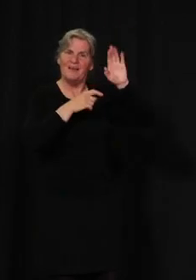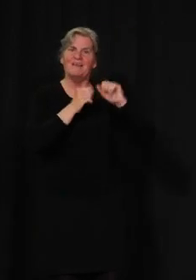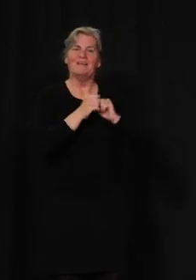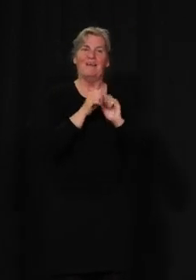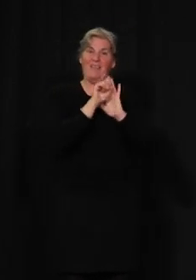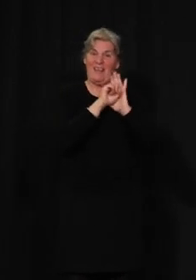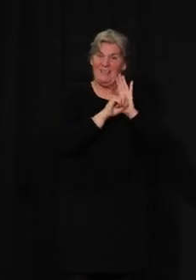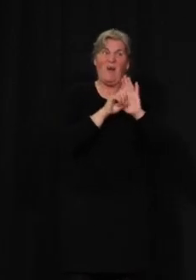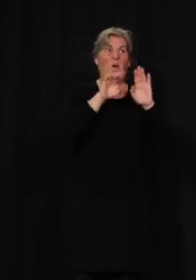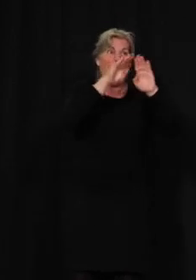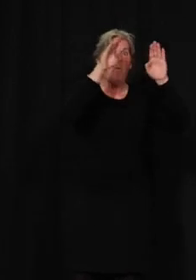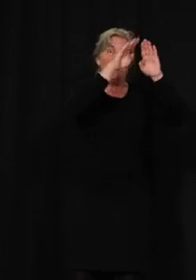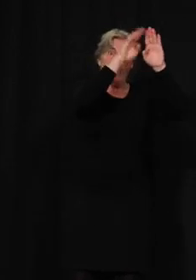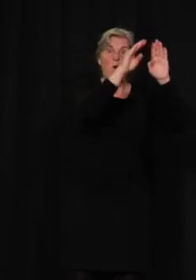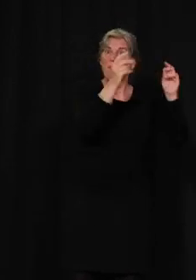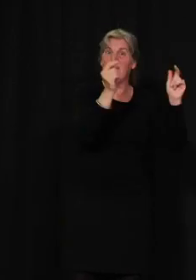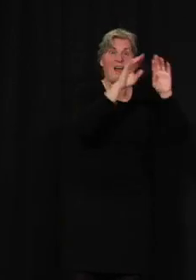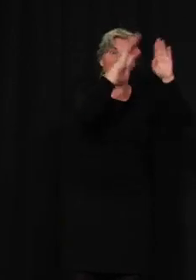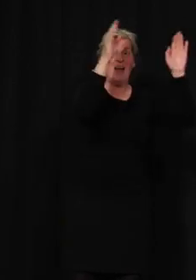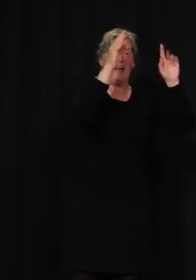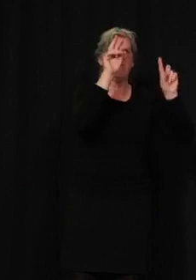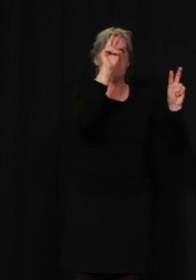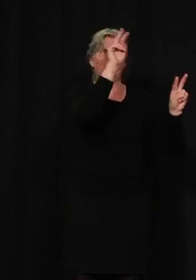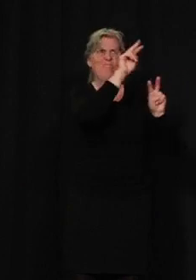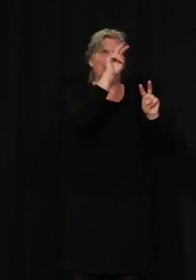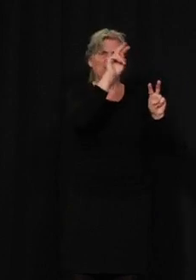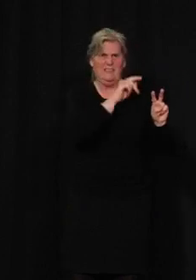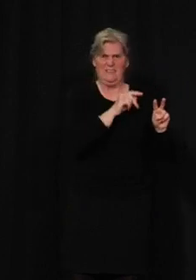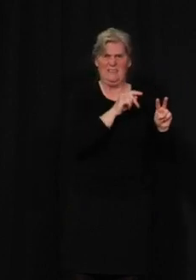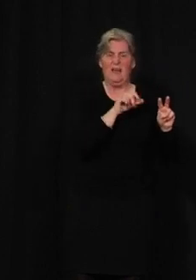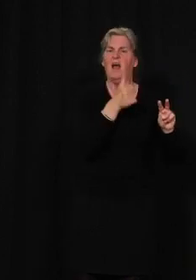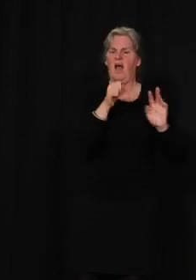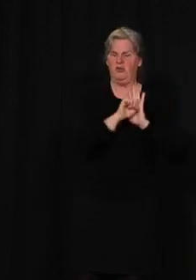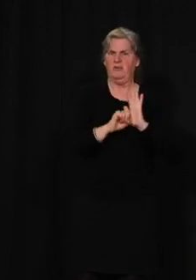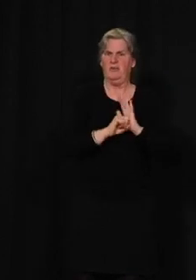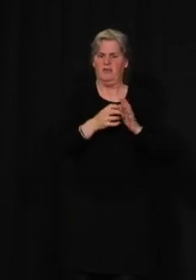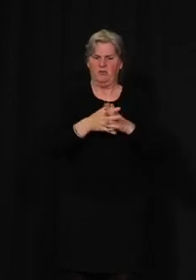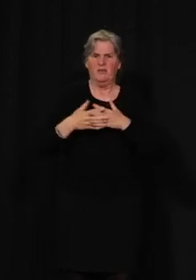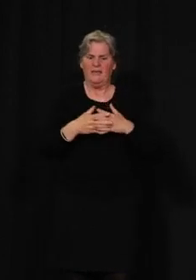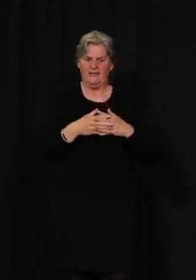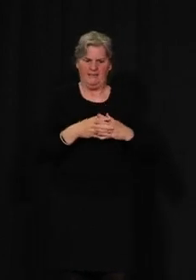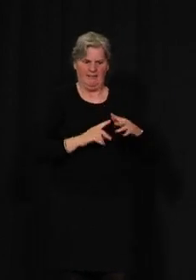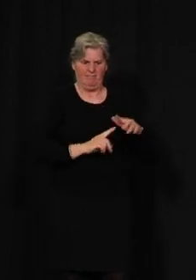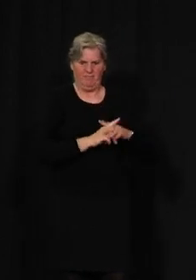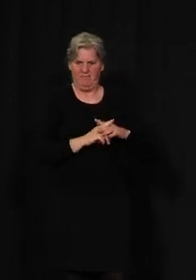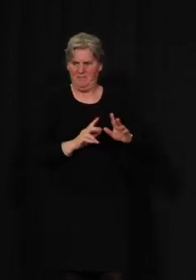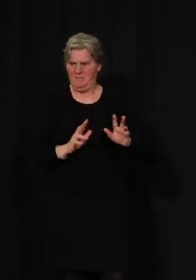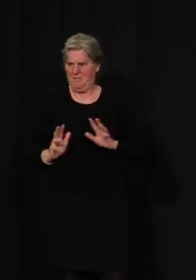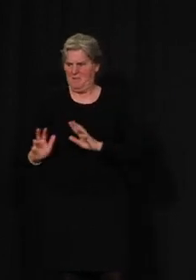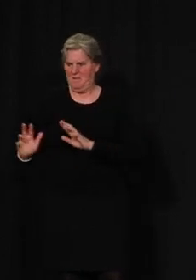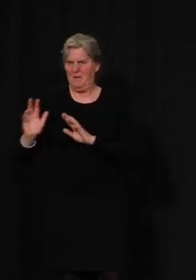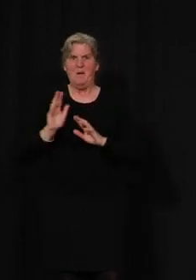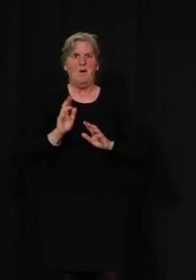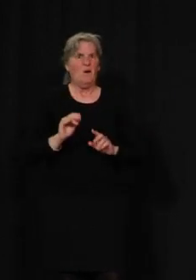fast. We are seeing that play out in many other states as well, somef whom citizens may be passing